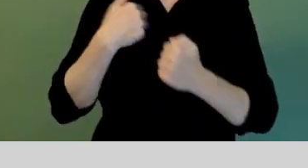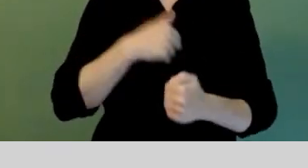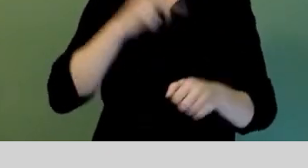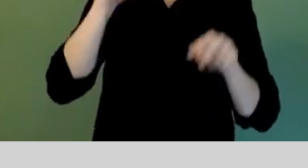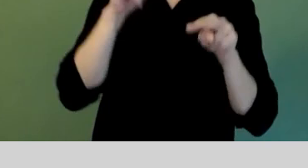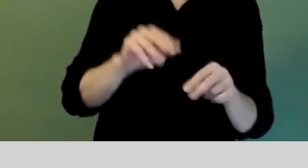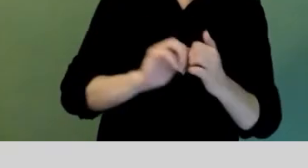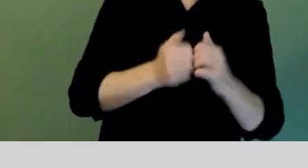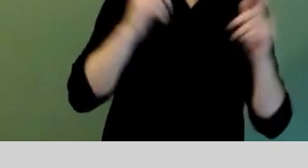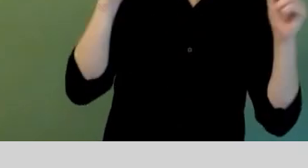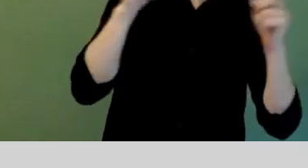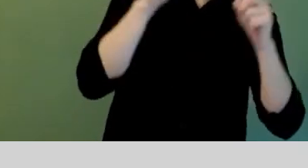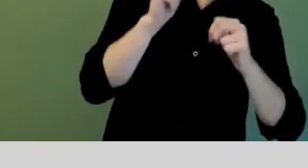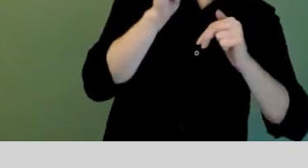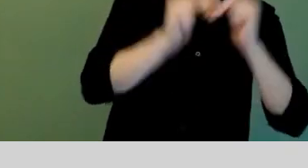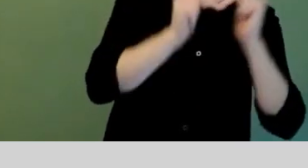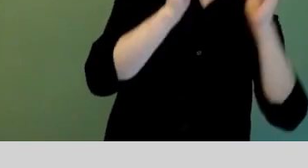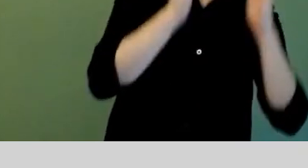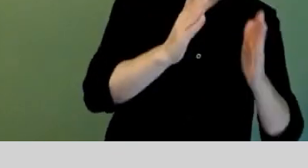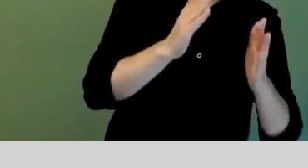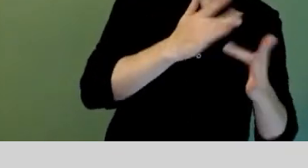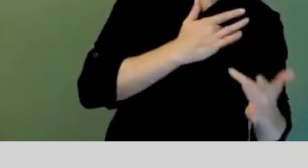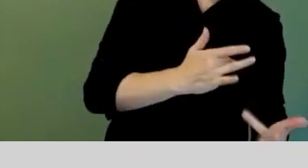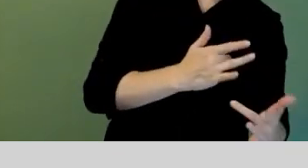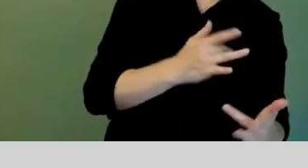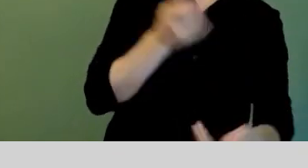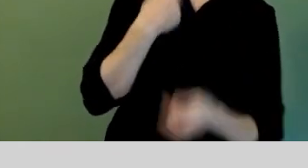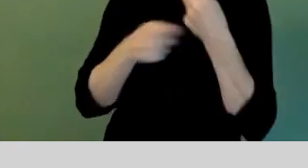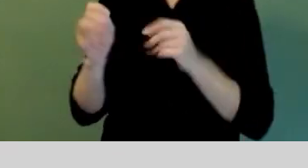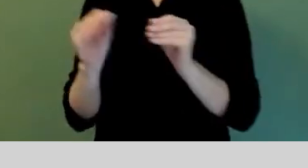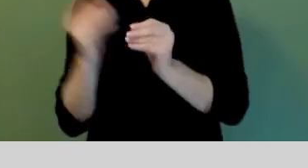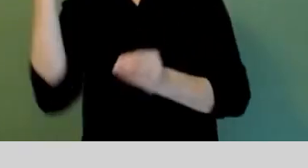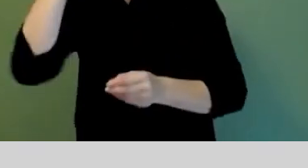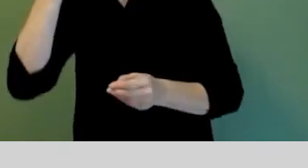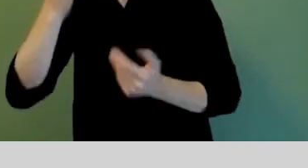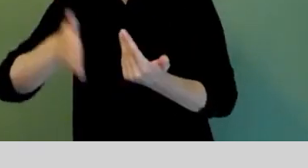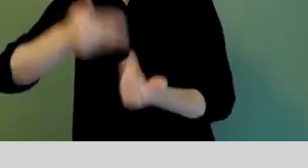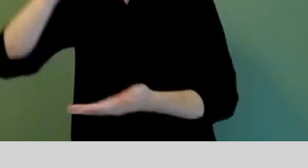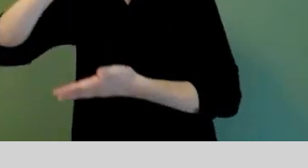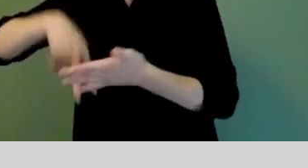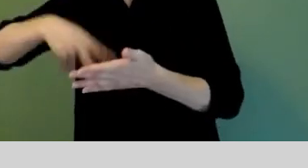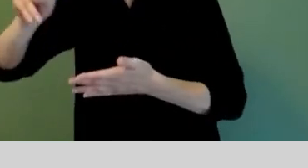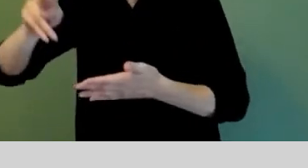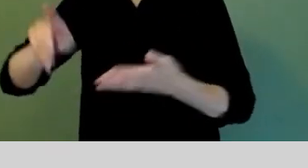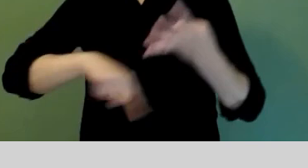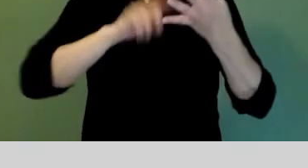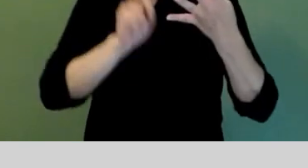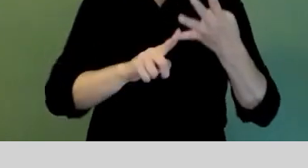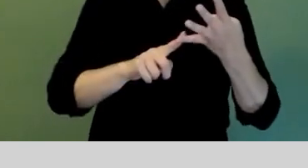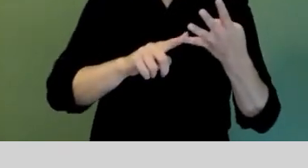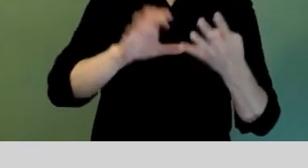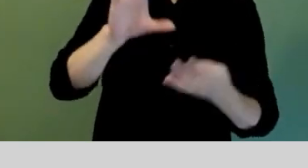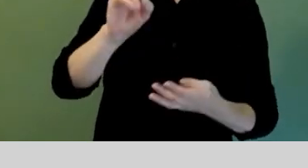is replaced by something a lot more reasonable and readable. And we saw that code registries allow decorators